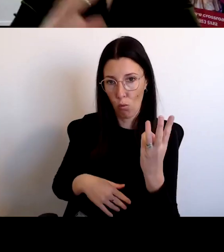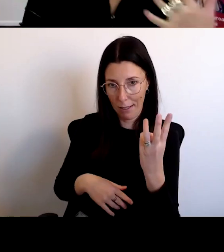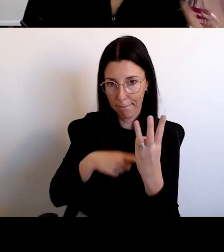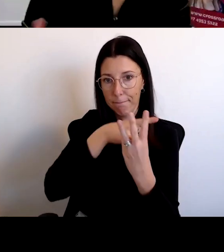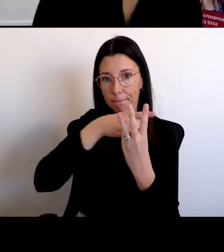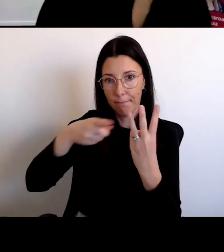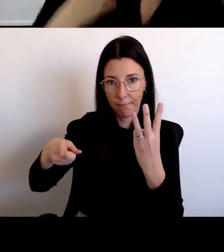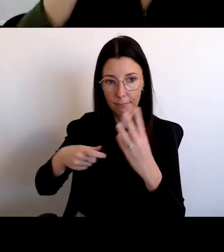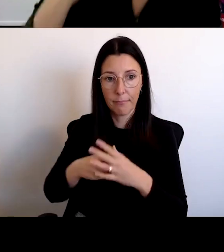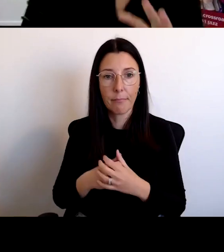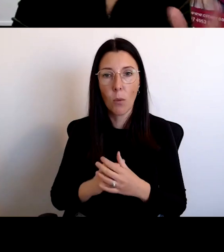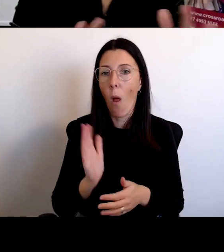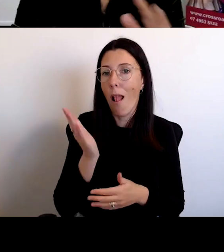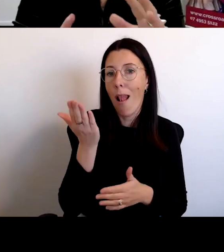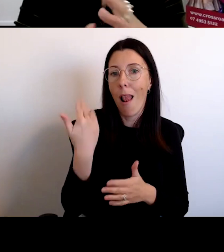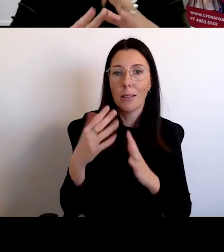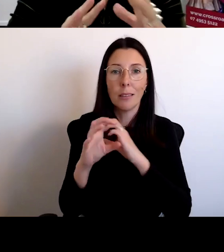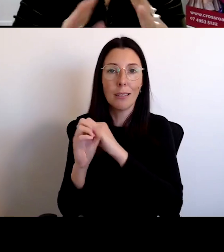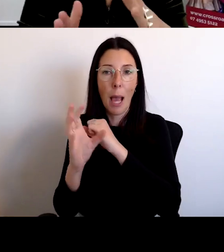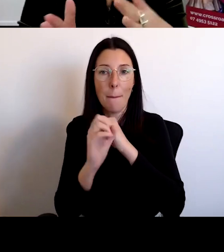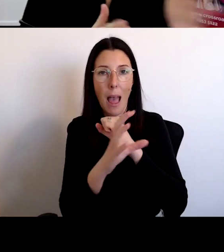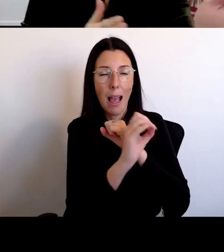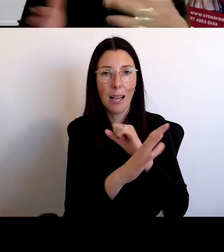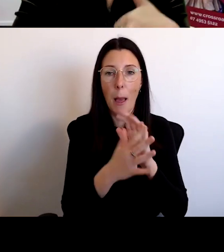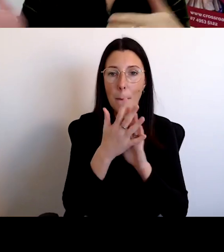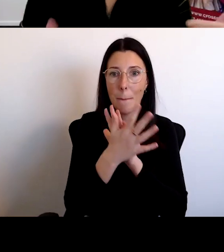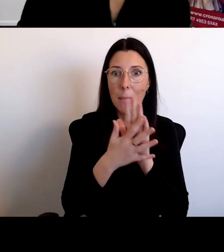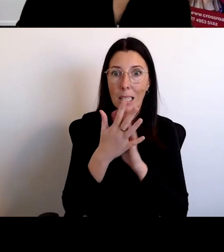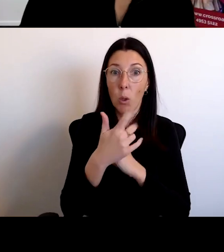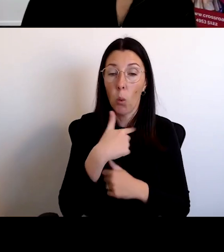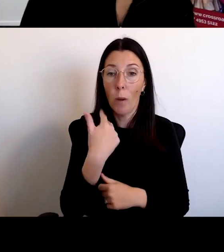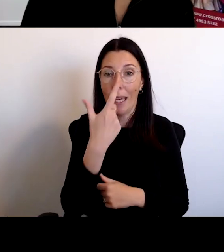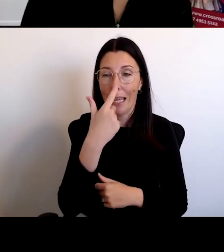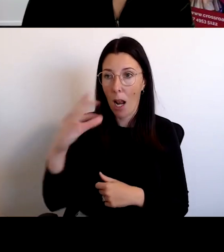With this last campaign, that just enables us to then direct where that money can go if